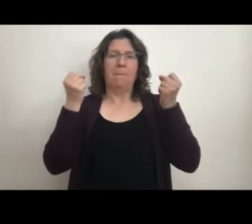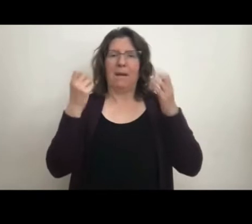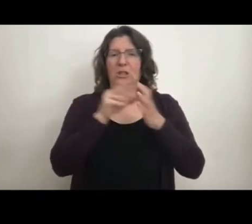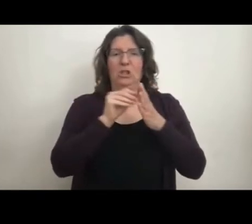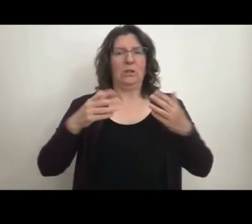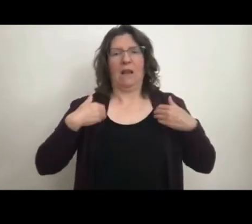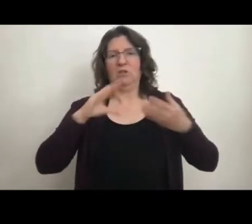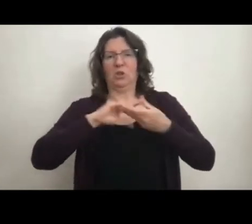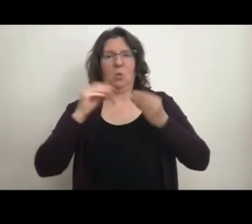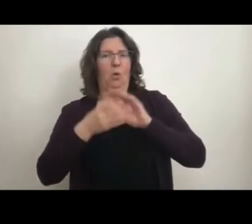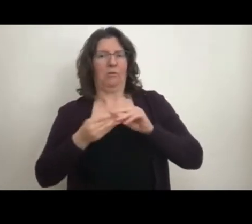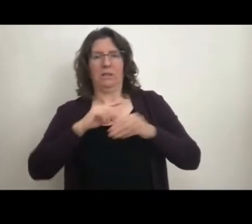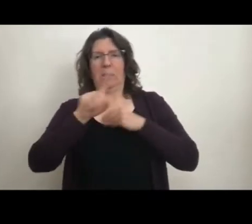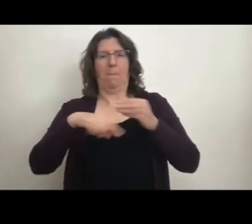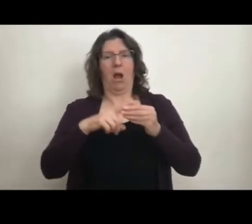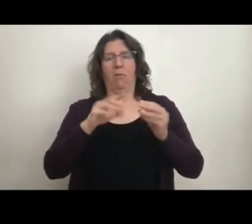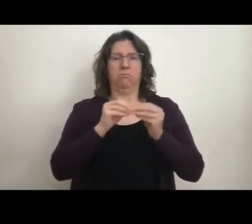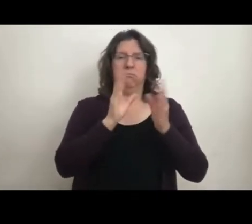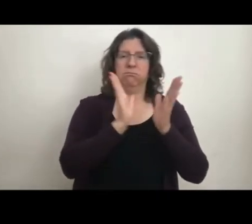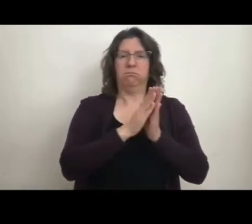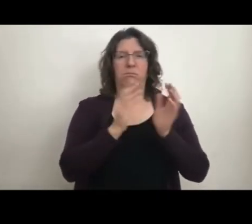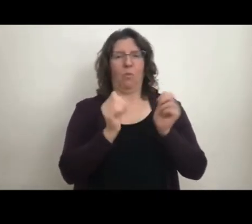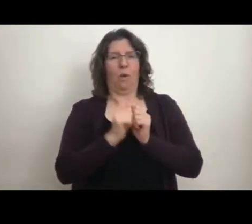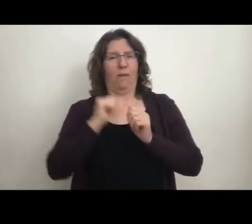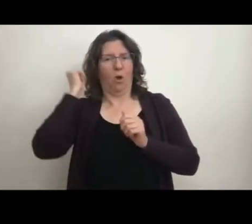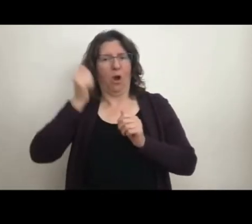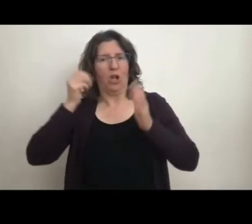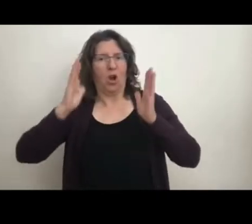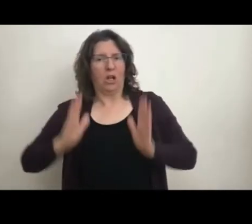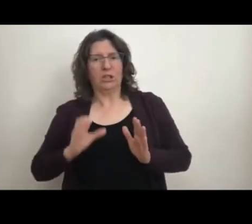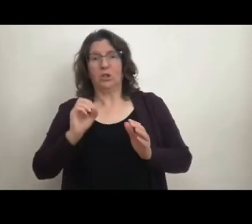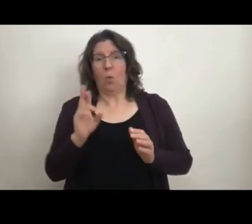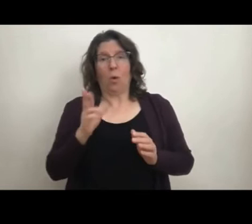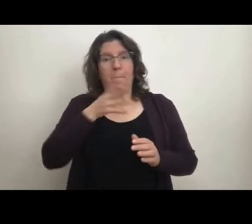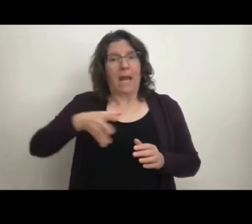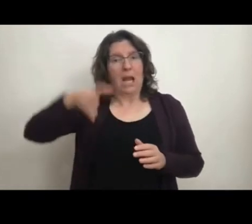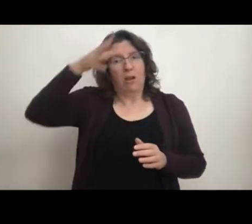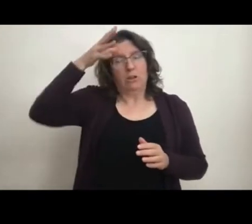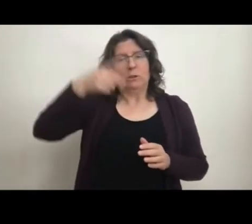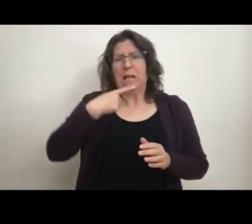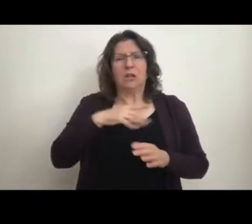You could see the students begin to realize that learning through vision is possible.